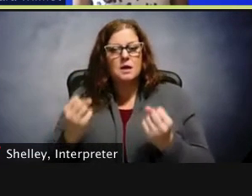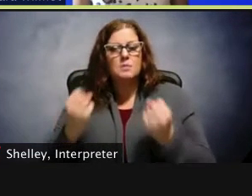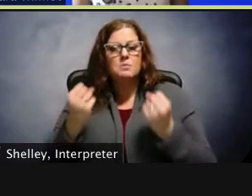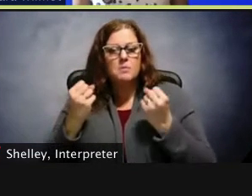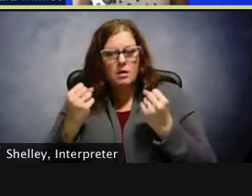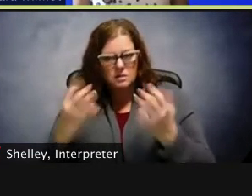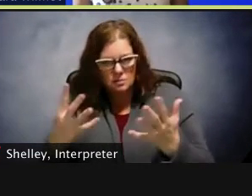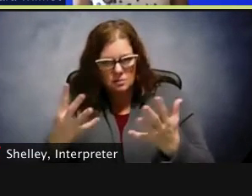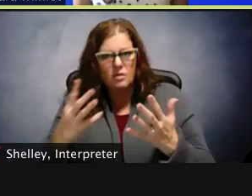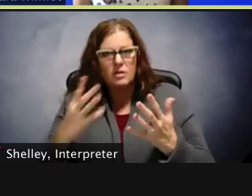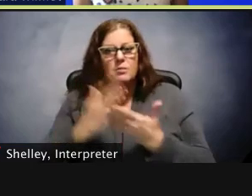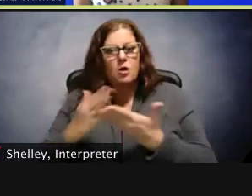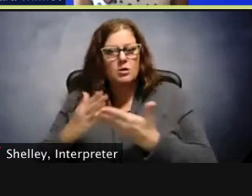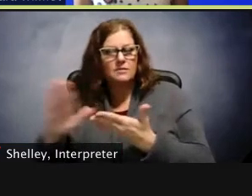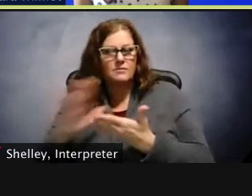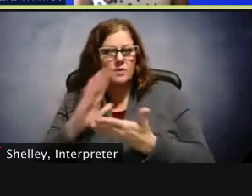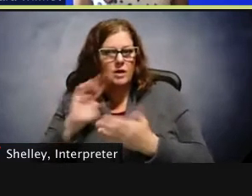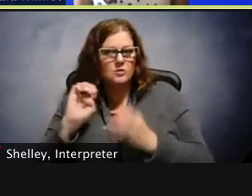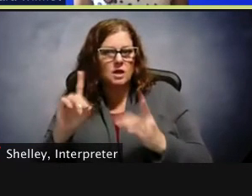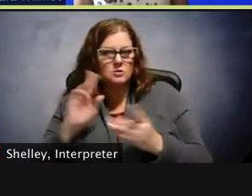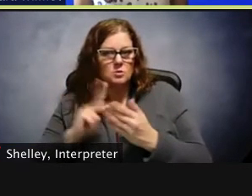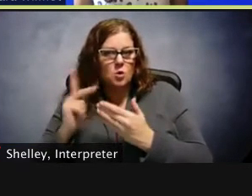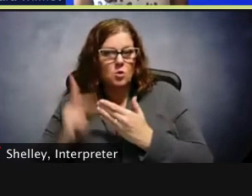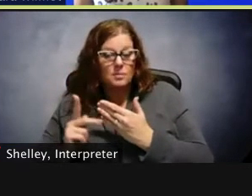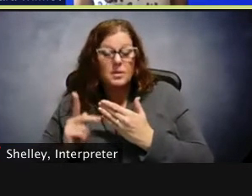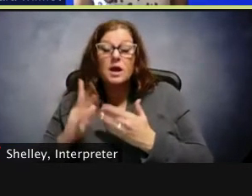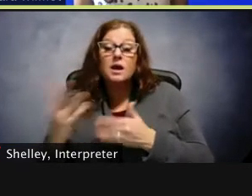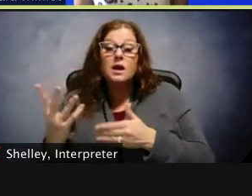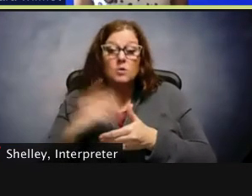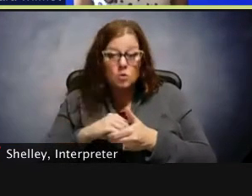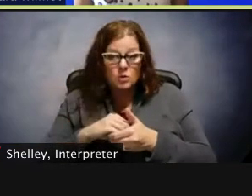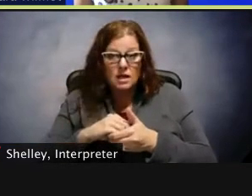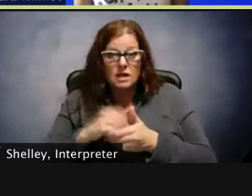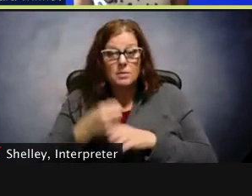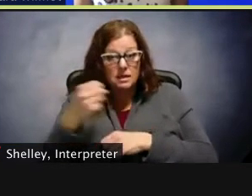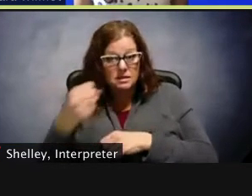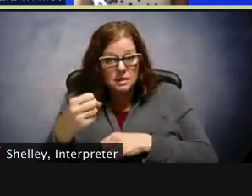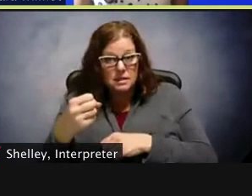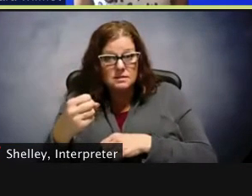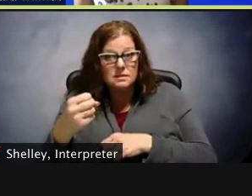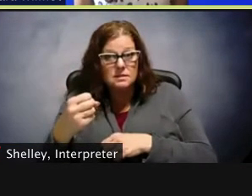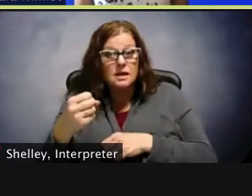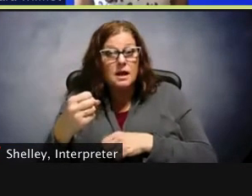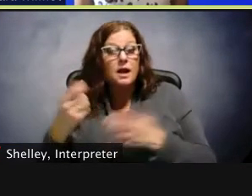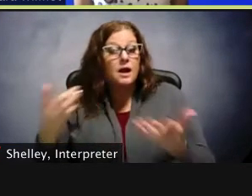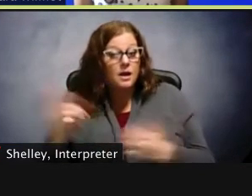facets of their educational programming, including placement in the least restrictive environment.